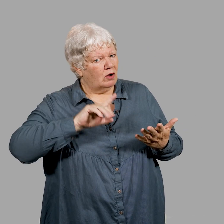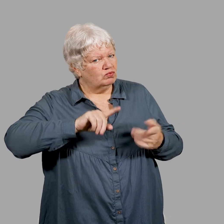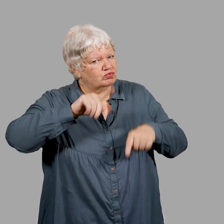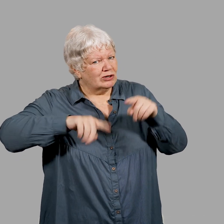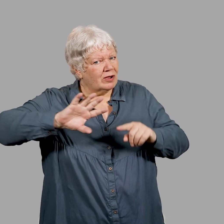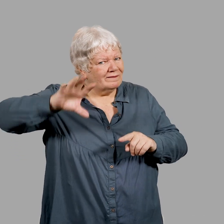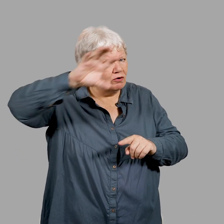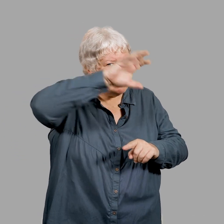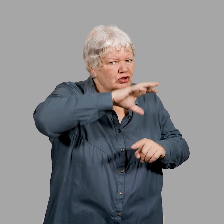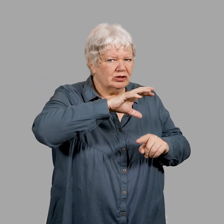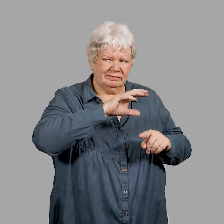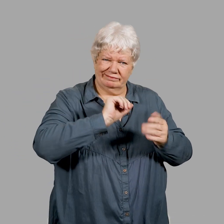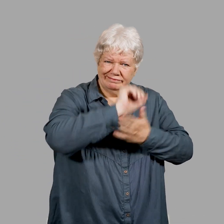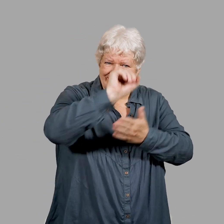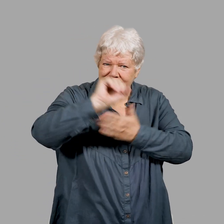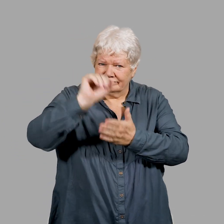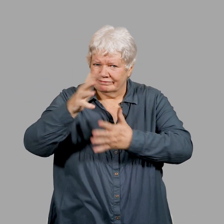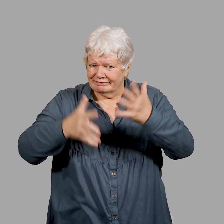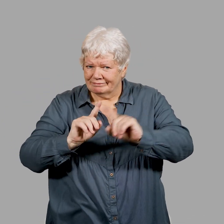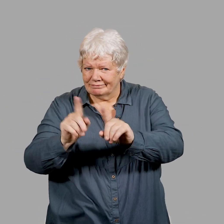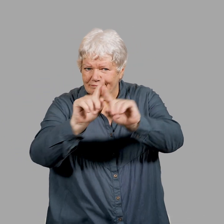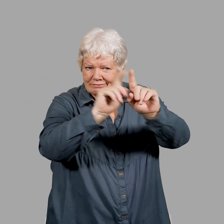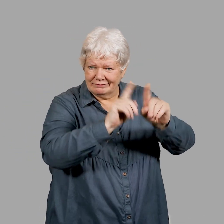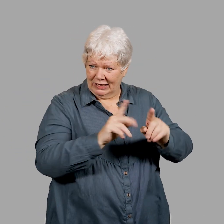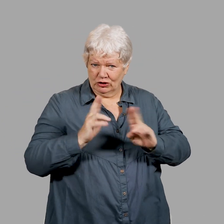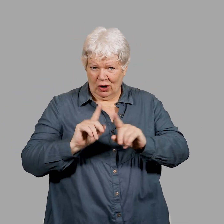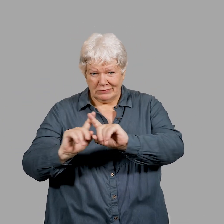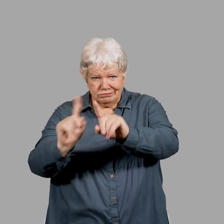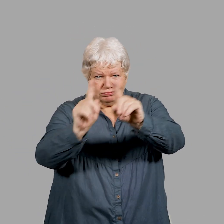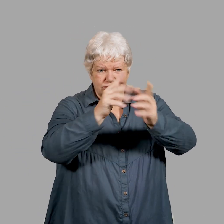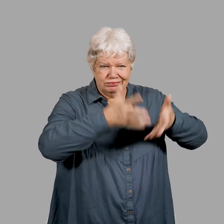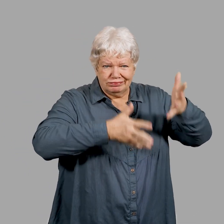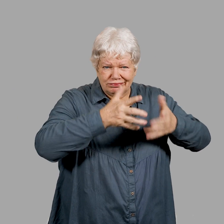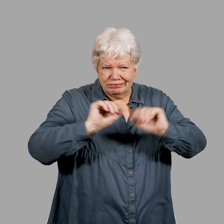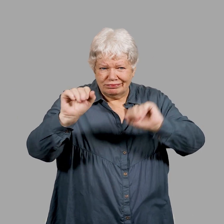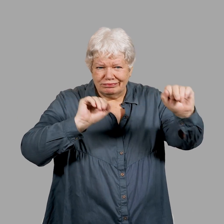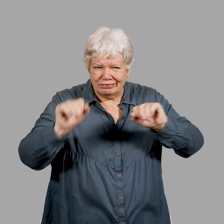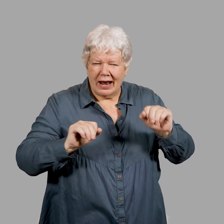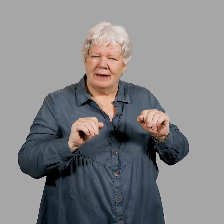regional variations in dialect amongst interpreters,